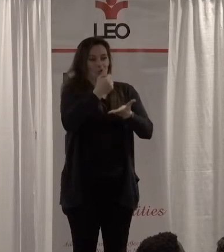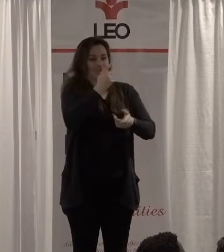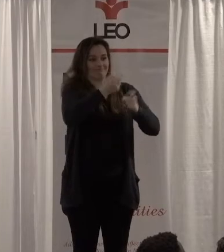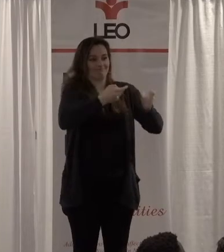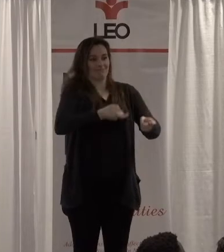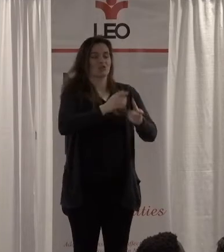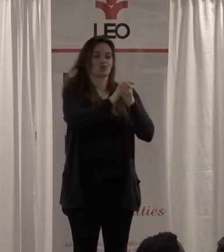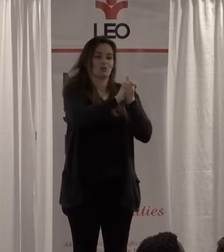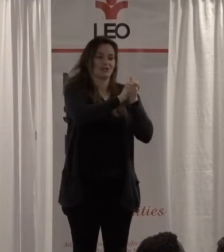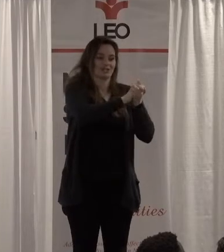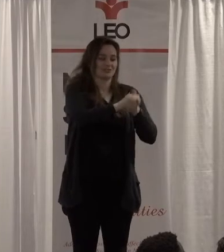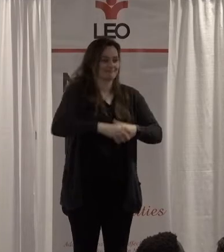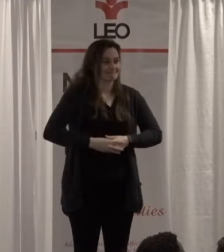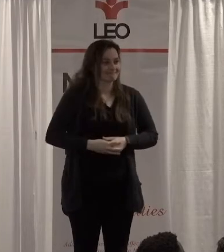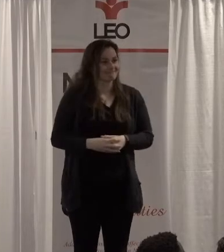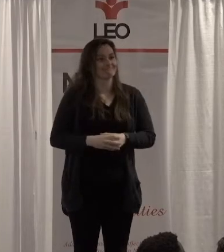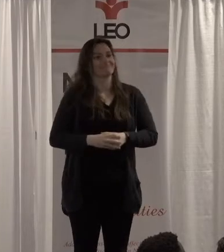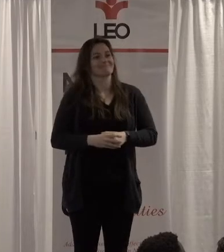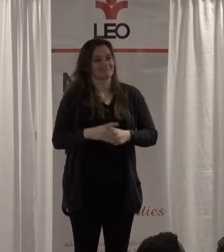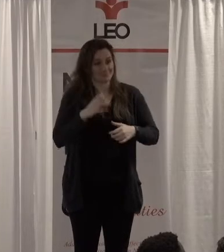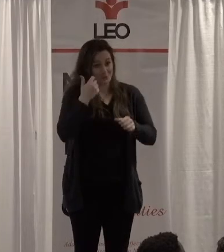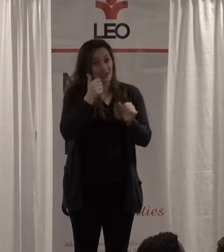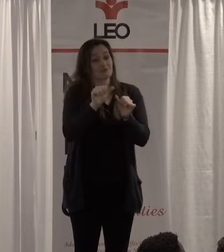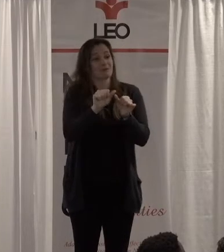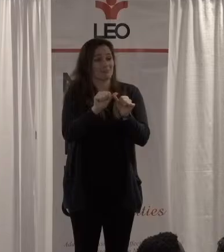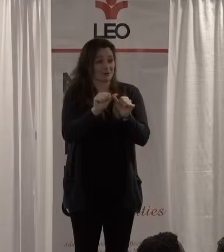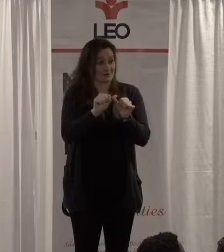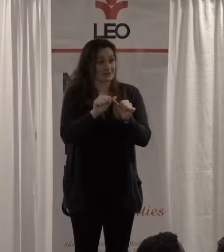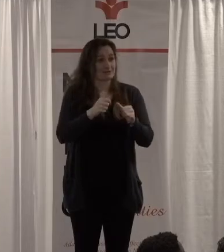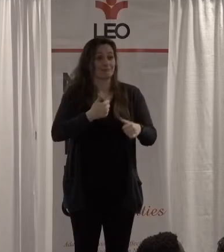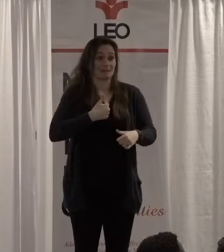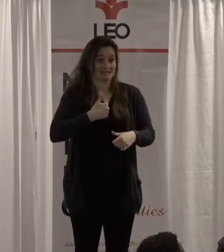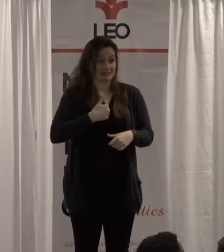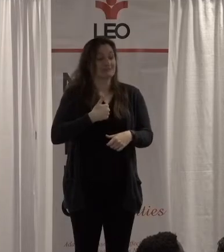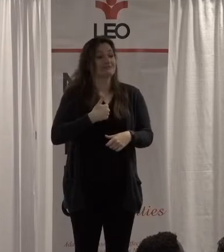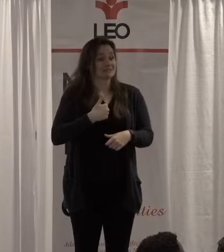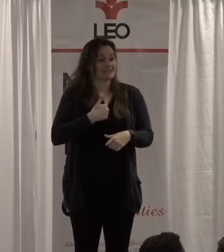I REMEMBER BEING A PERSON WITH A DISABILITY TRYING TO PAY FOR GOING --